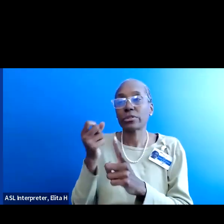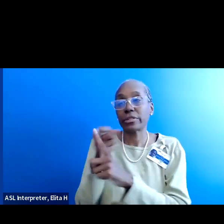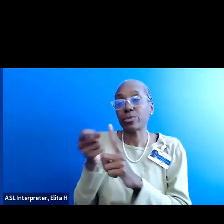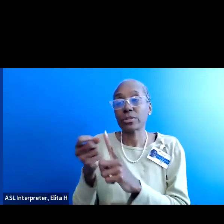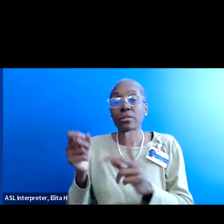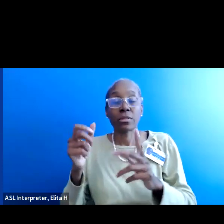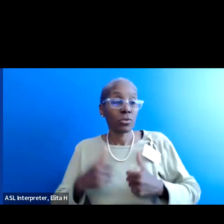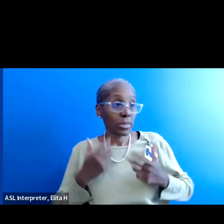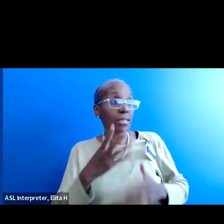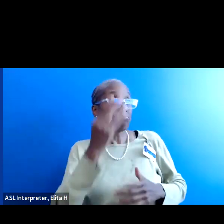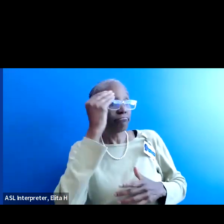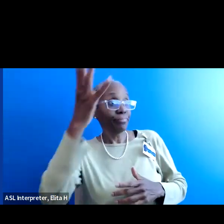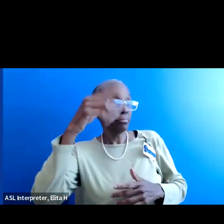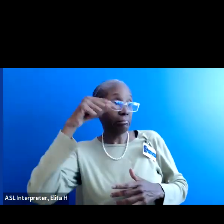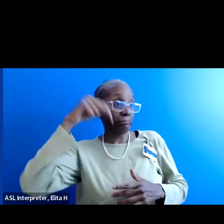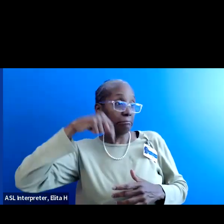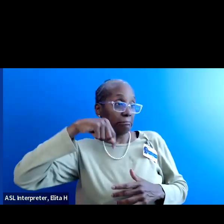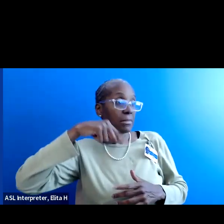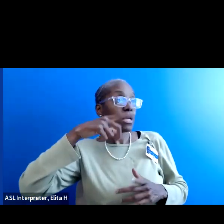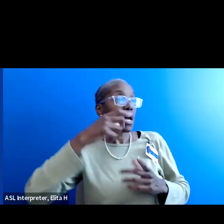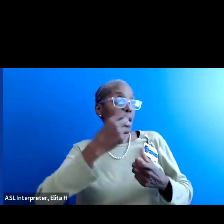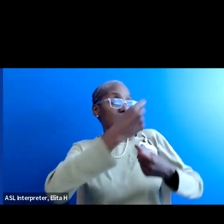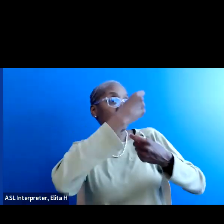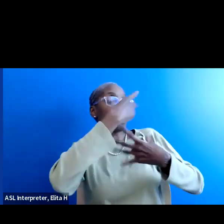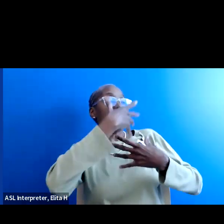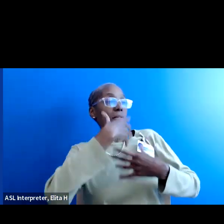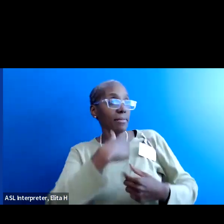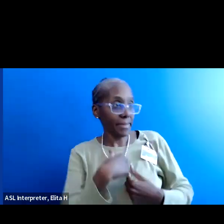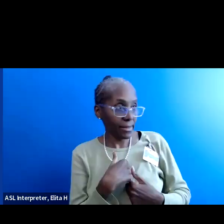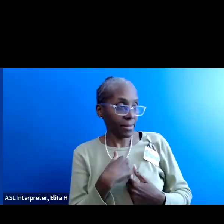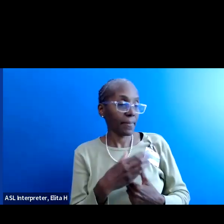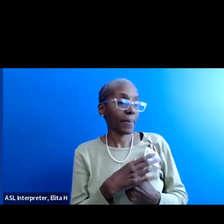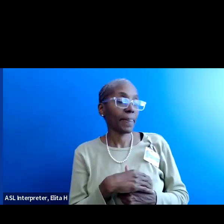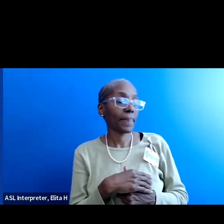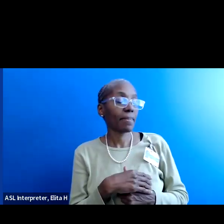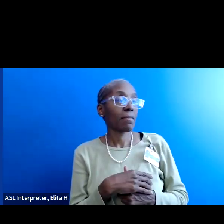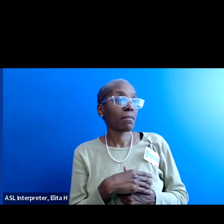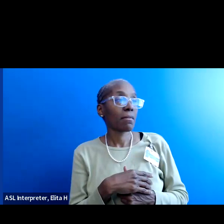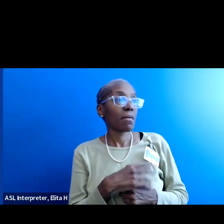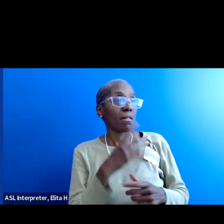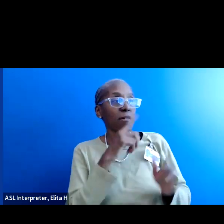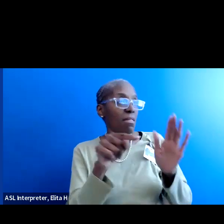the Ombudsman Program that they were yelled at and called derogatory names,